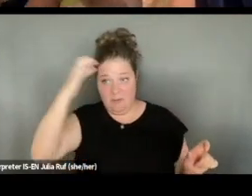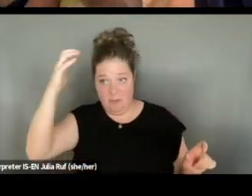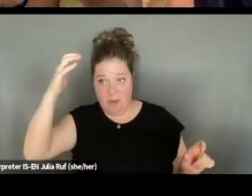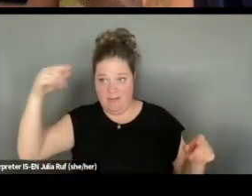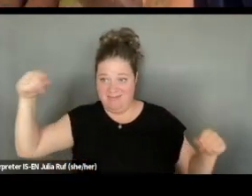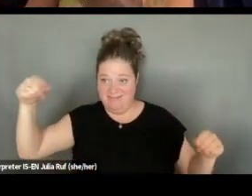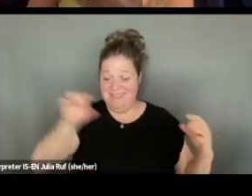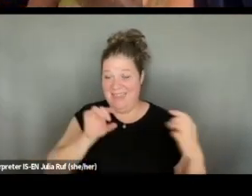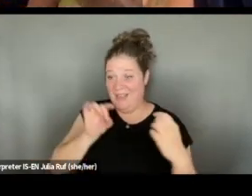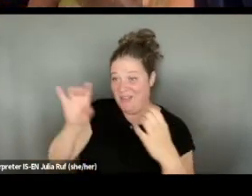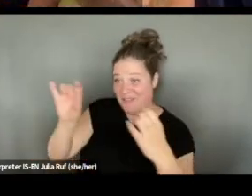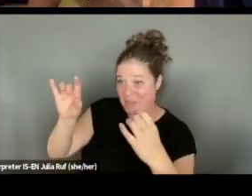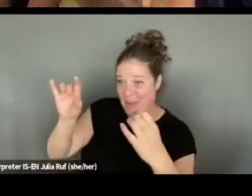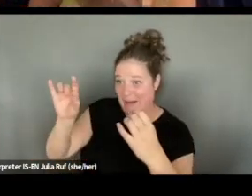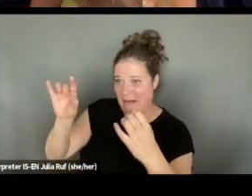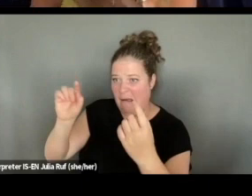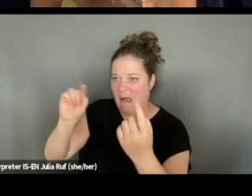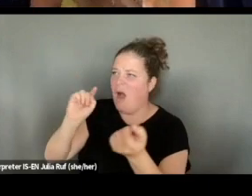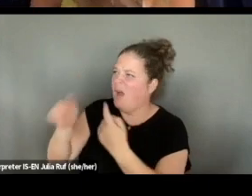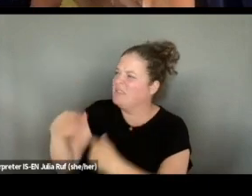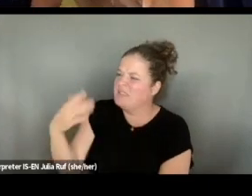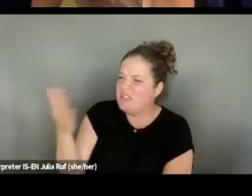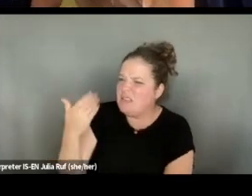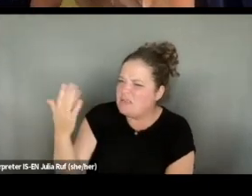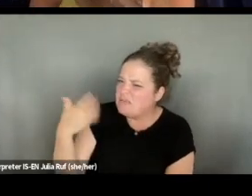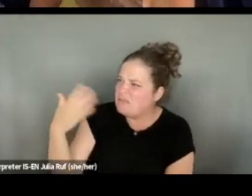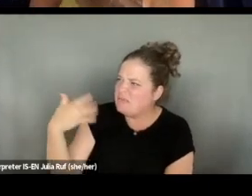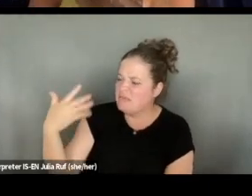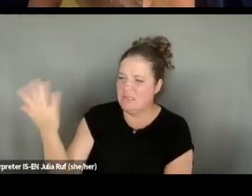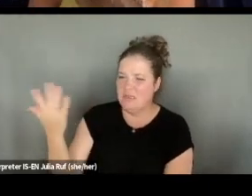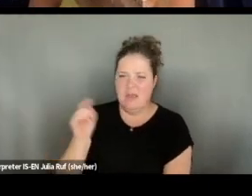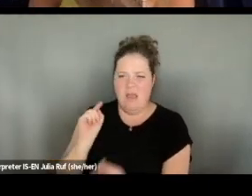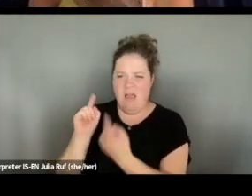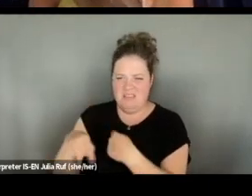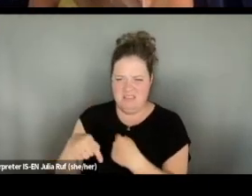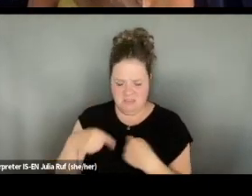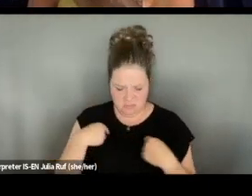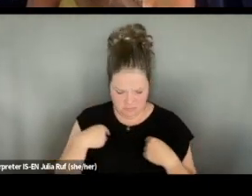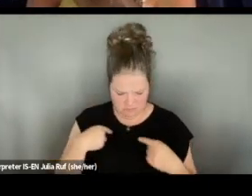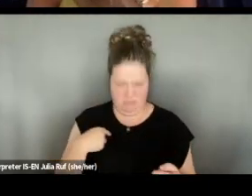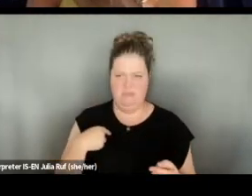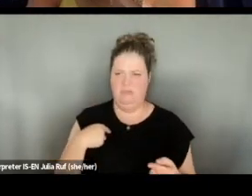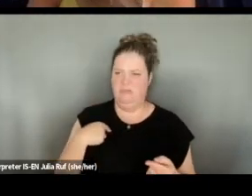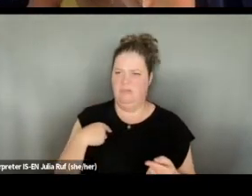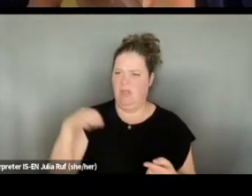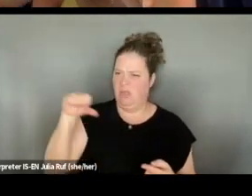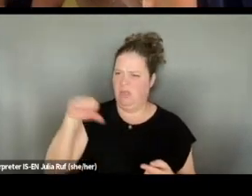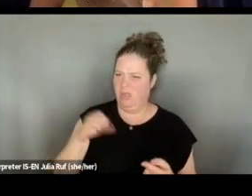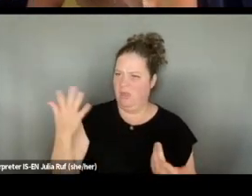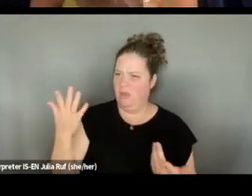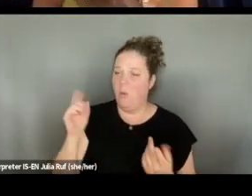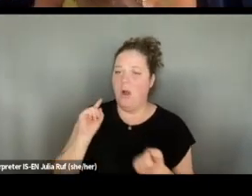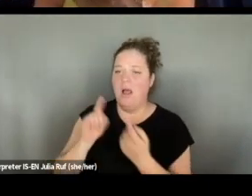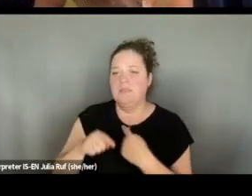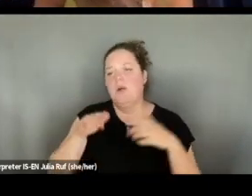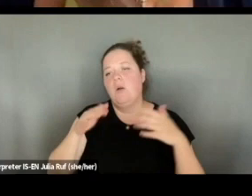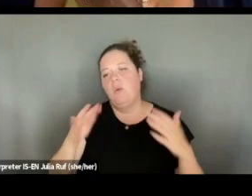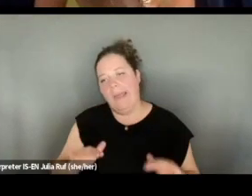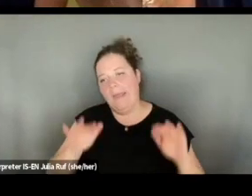doesn't work, then if you don't get an answer or if you don't get an answer you are happy with, or if you don't get an answer fast enough, then you have